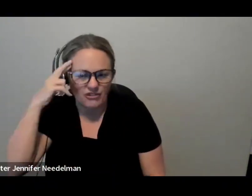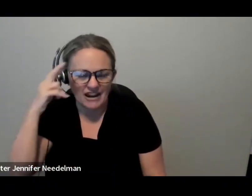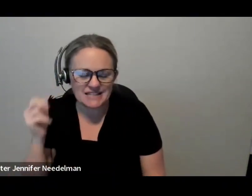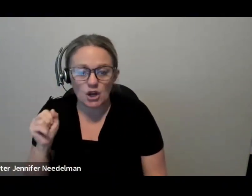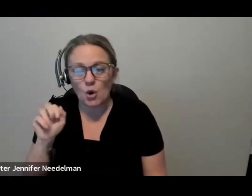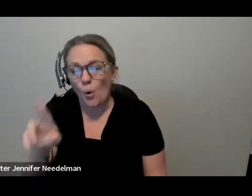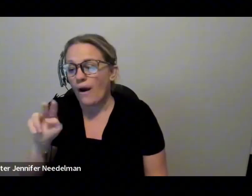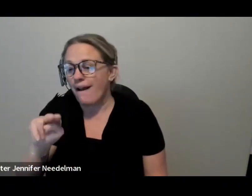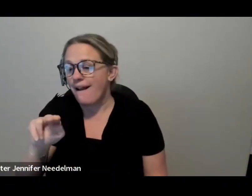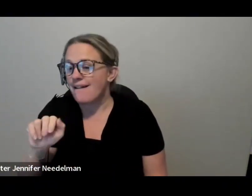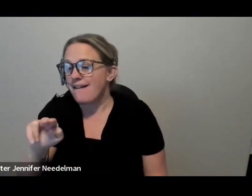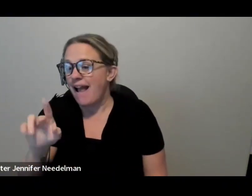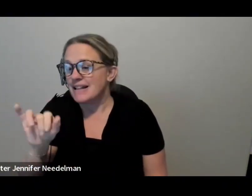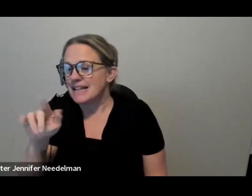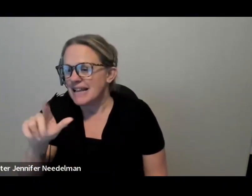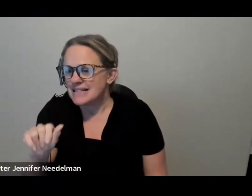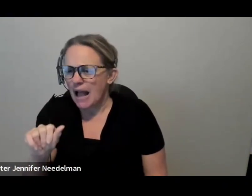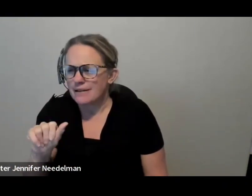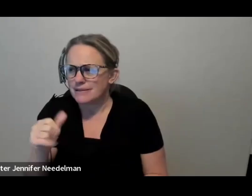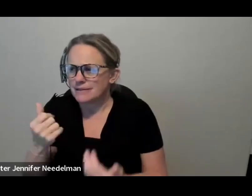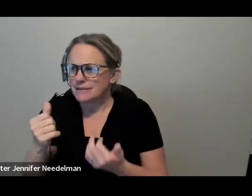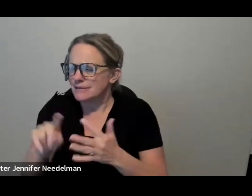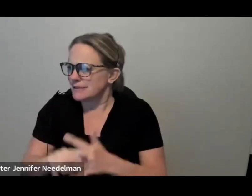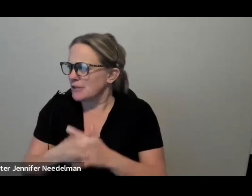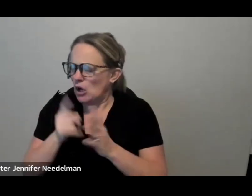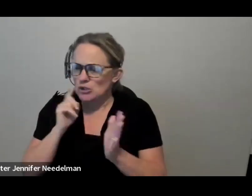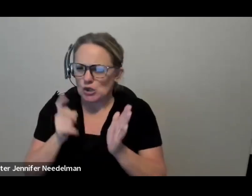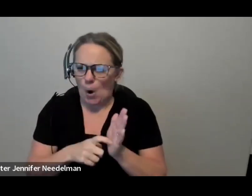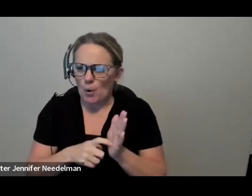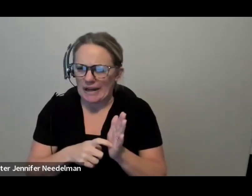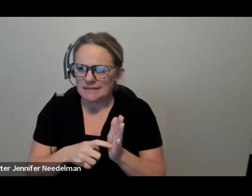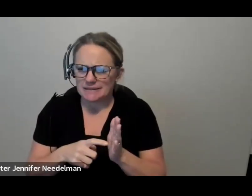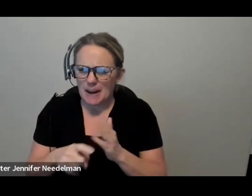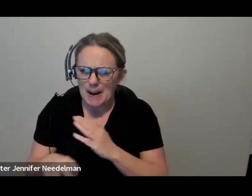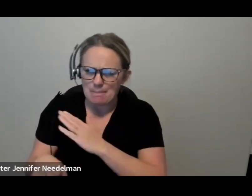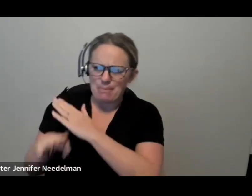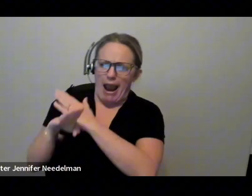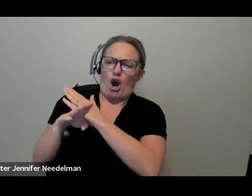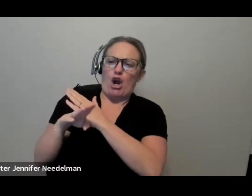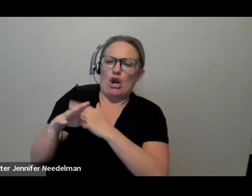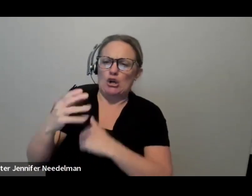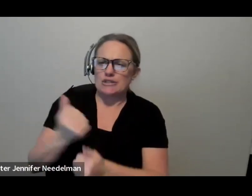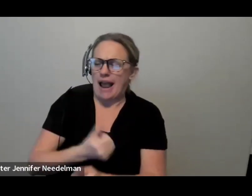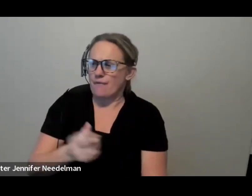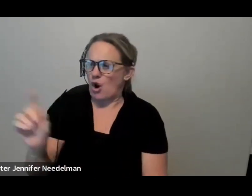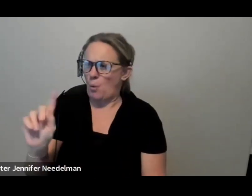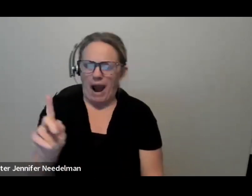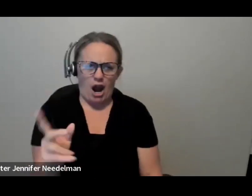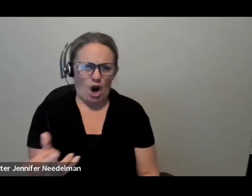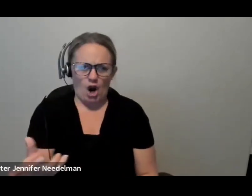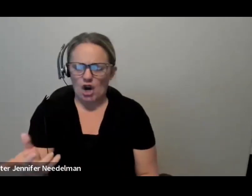she started noticing all these barriers around her and then it's like, I need to do something. And like Tiara mentioned, like, I need to do something